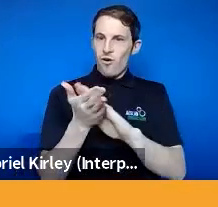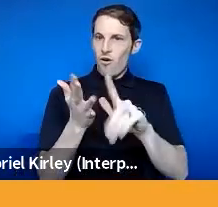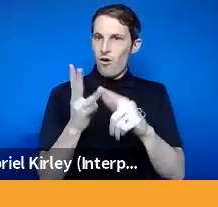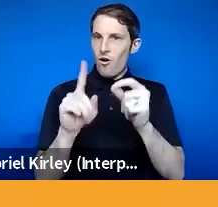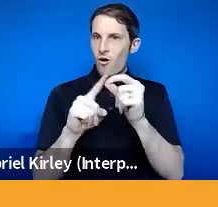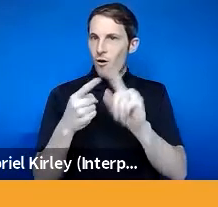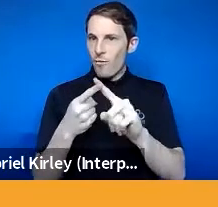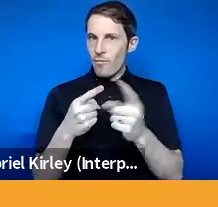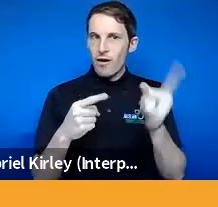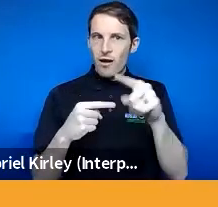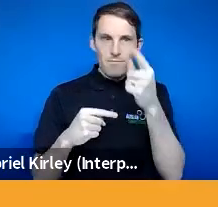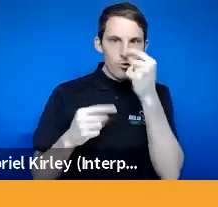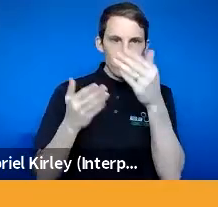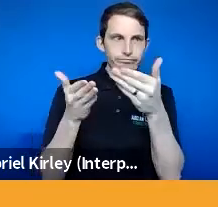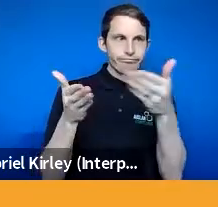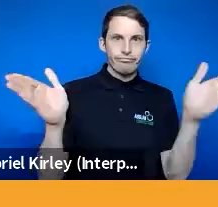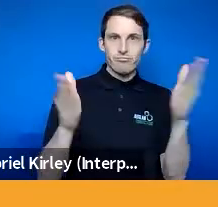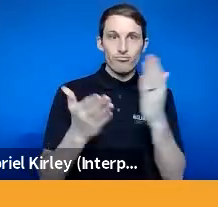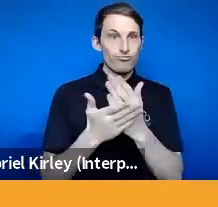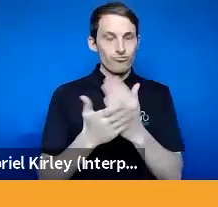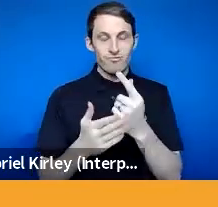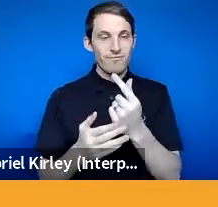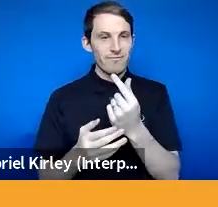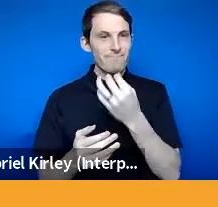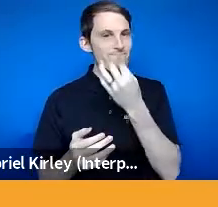are very few pure moments in politics but that felt like one of them.